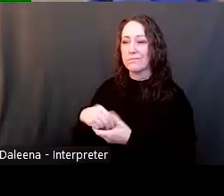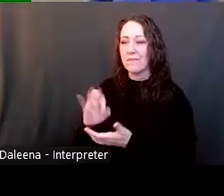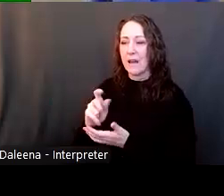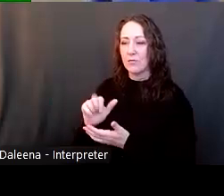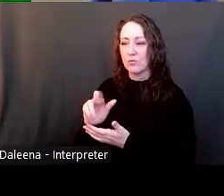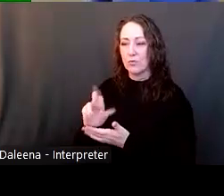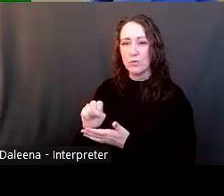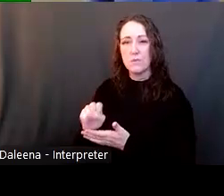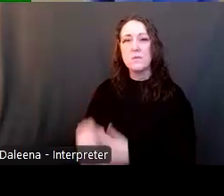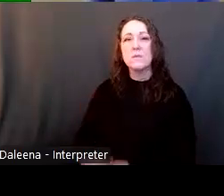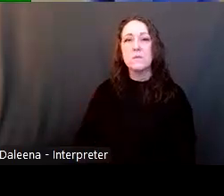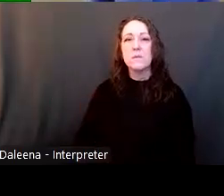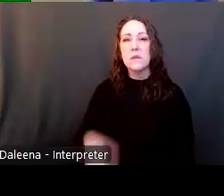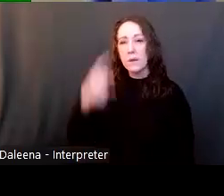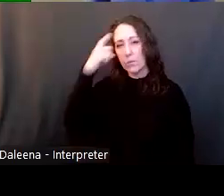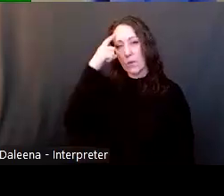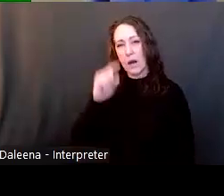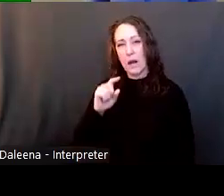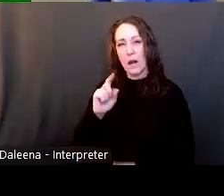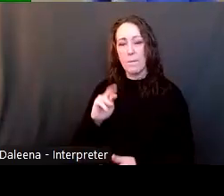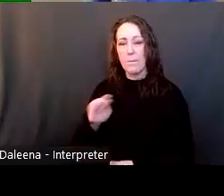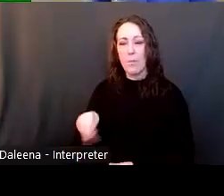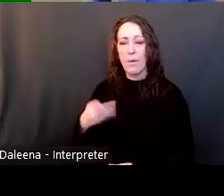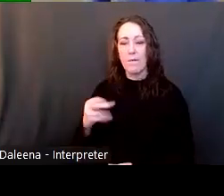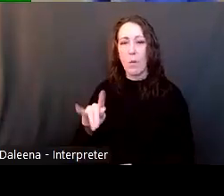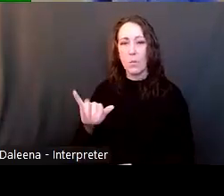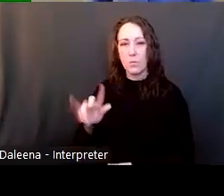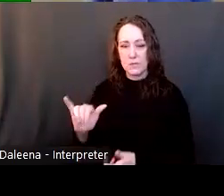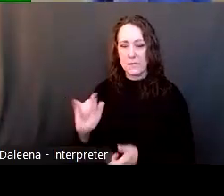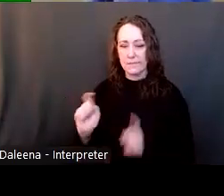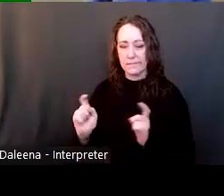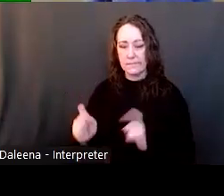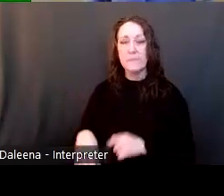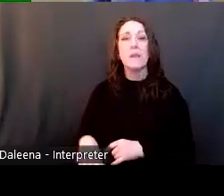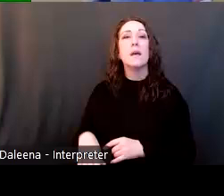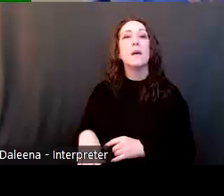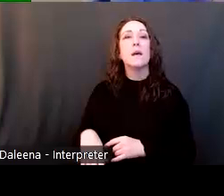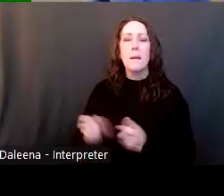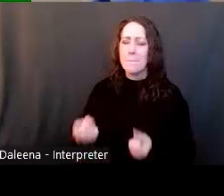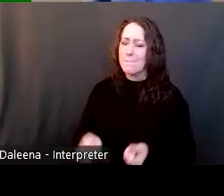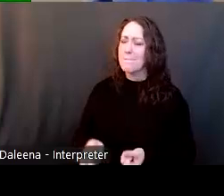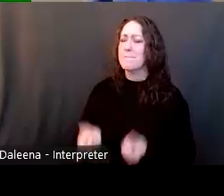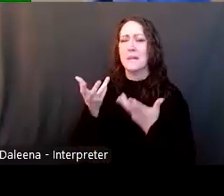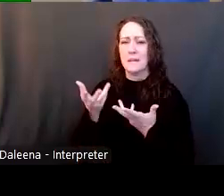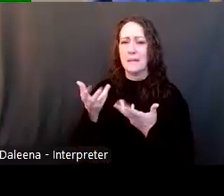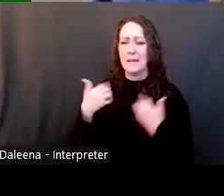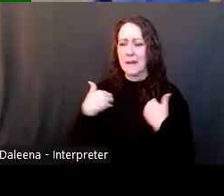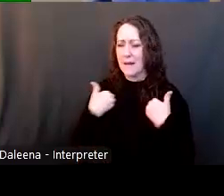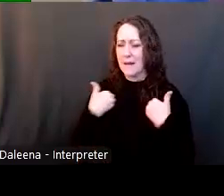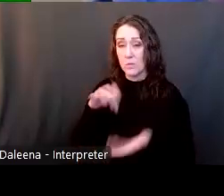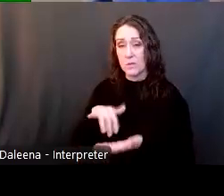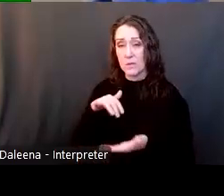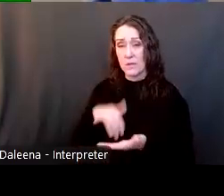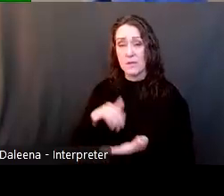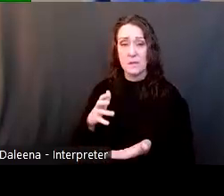and brain morphology there has been of course a host of animal studies um some of the earliest